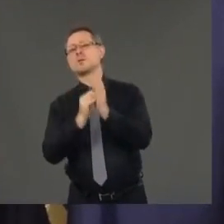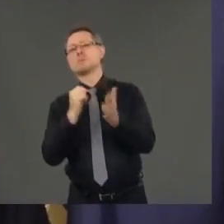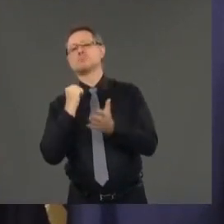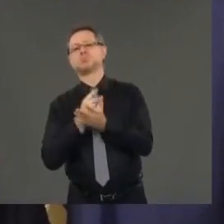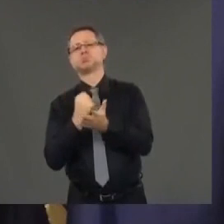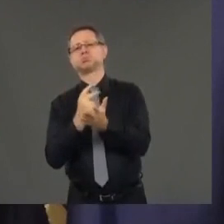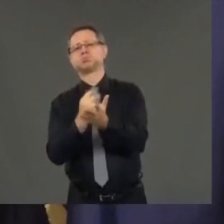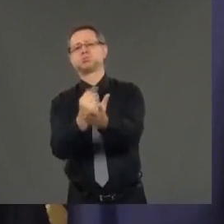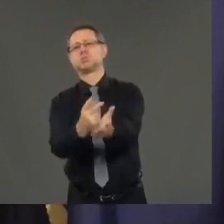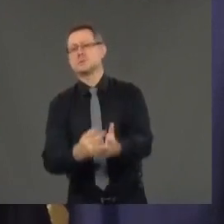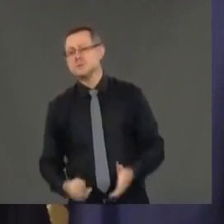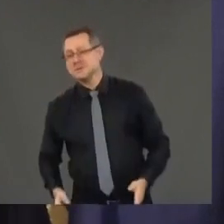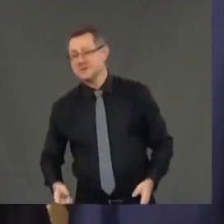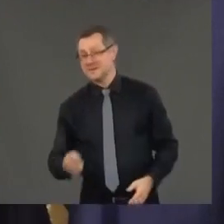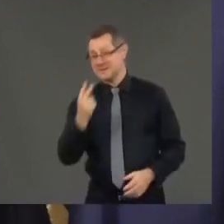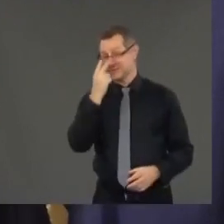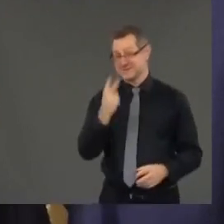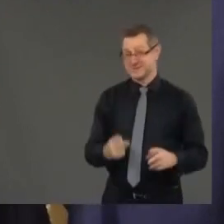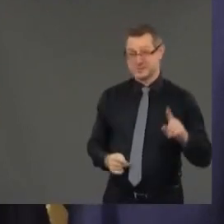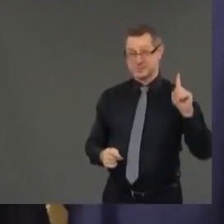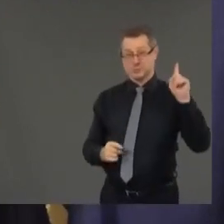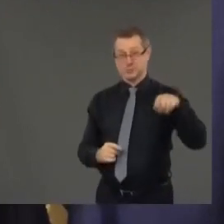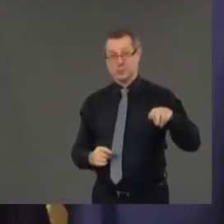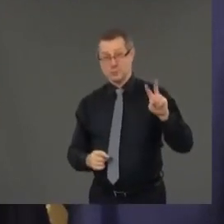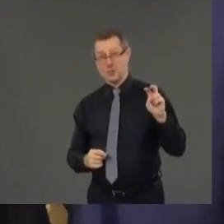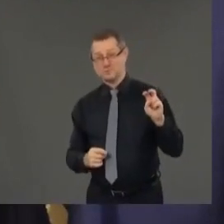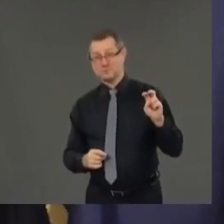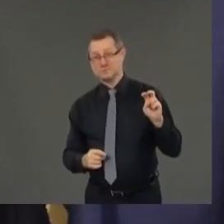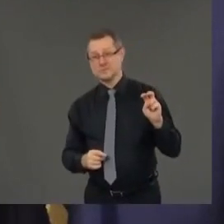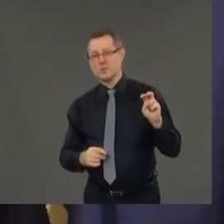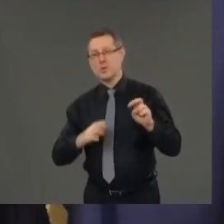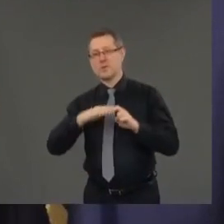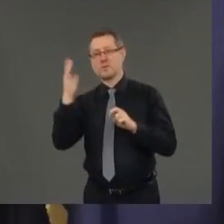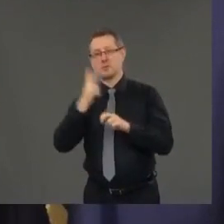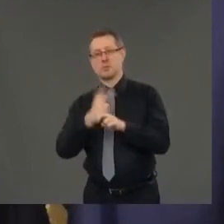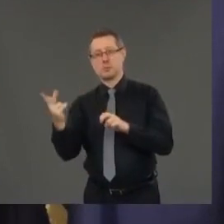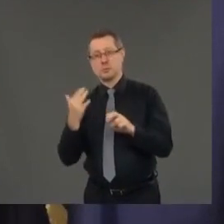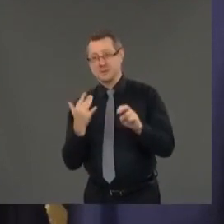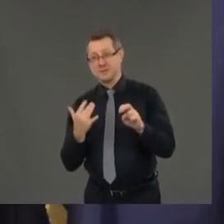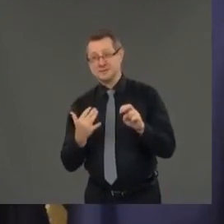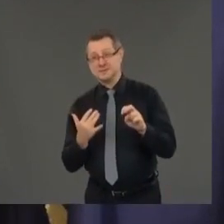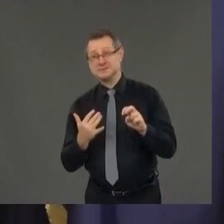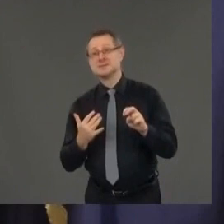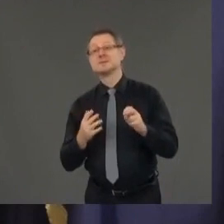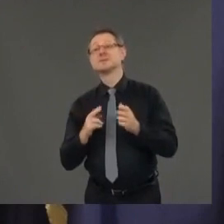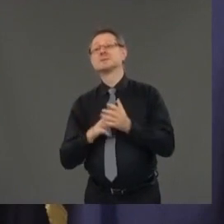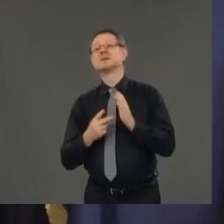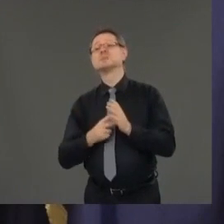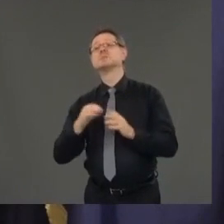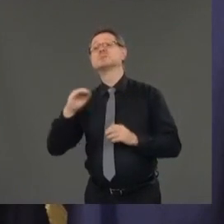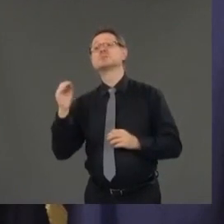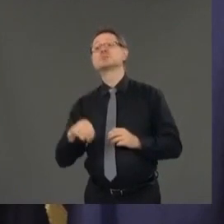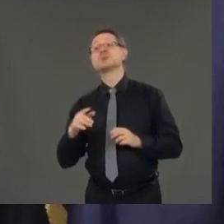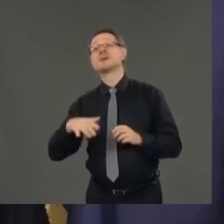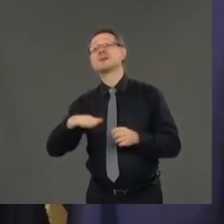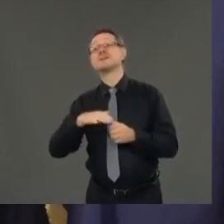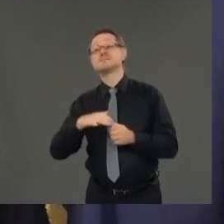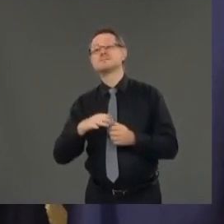AND HOW MANY PROCESSED TOTAL?